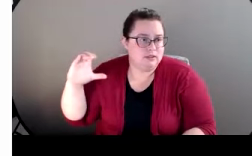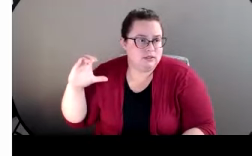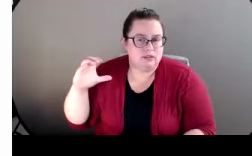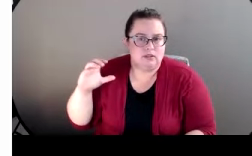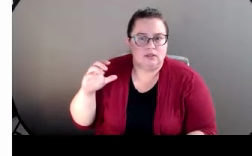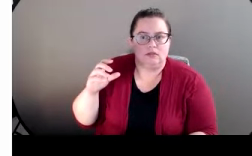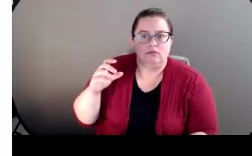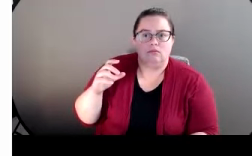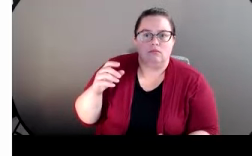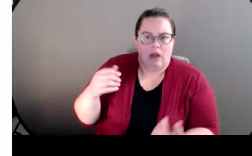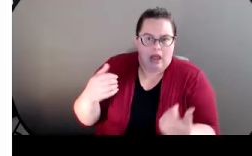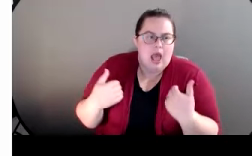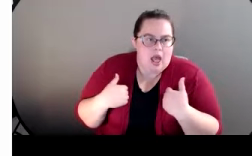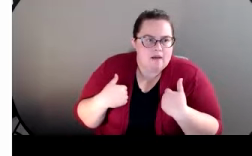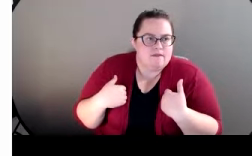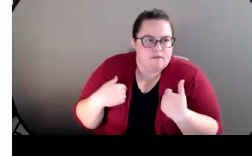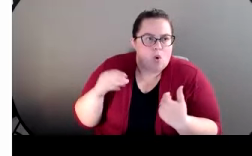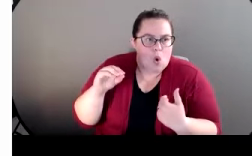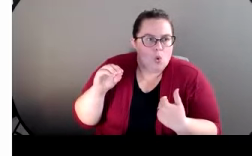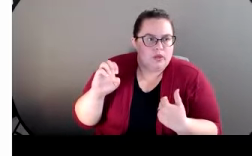workshops that you can watch if you're interested in digging into this,